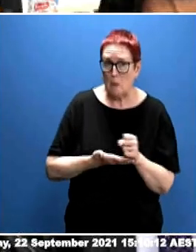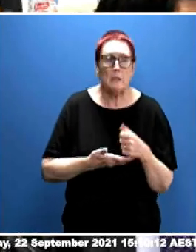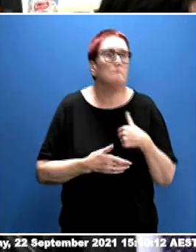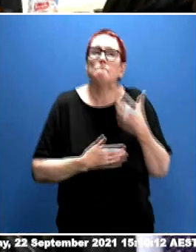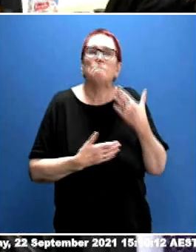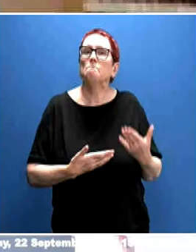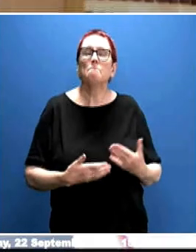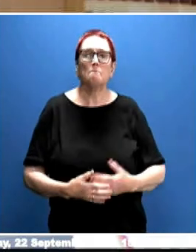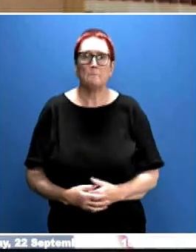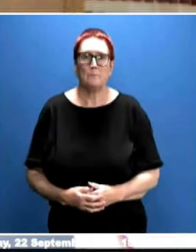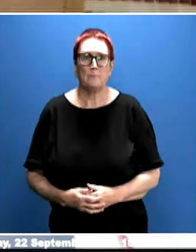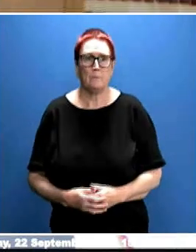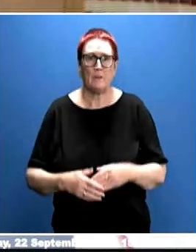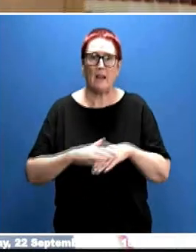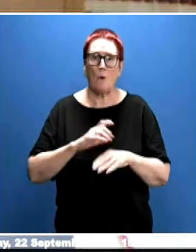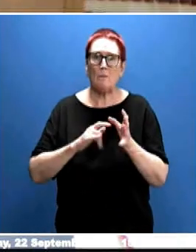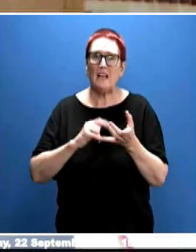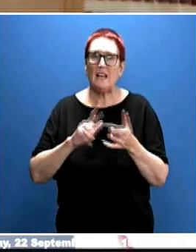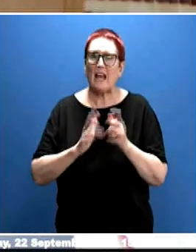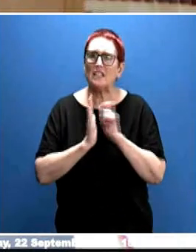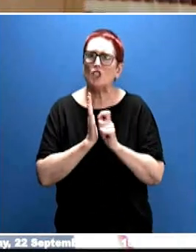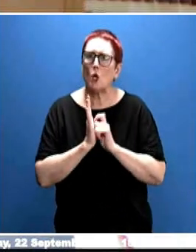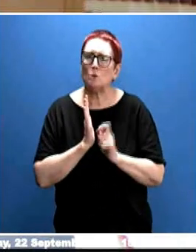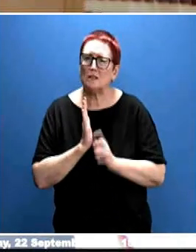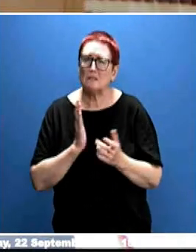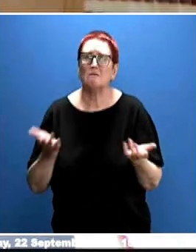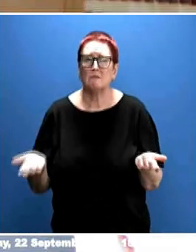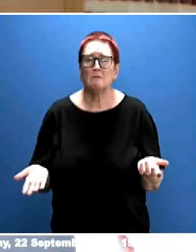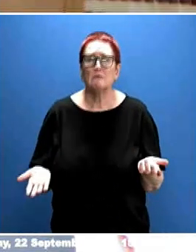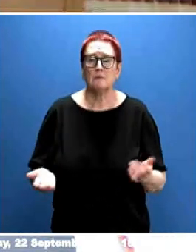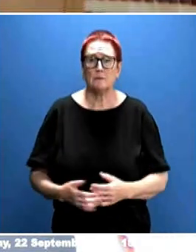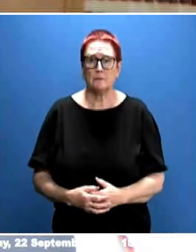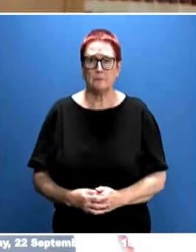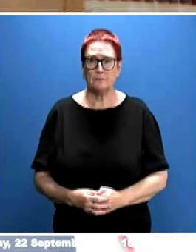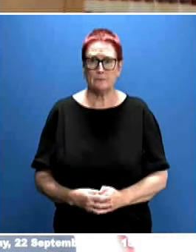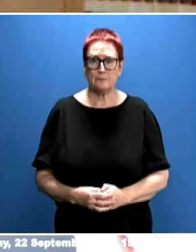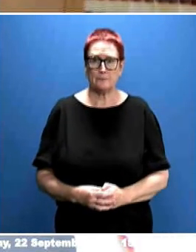That would be in case notes and potentially reflected in the discharge